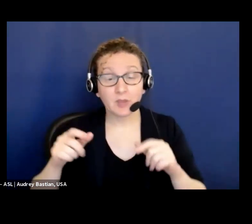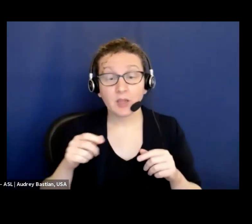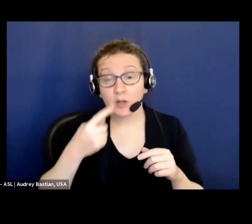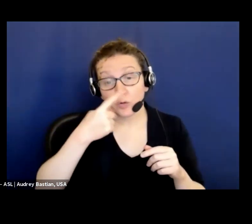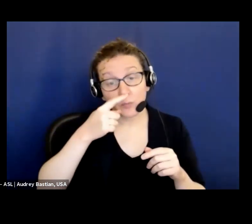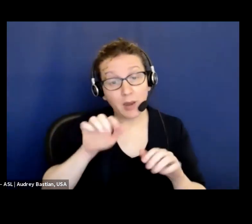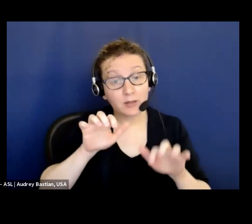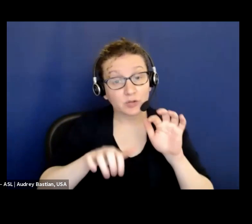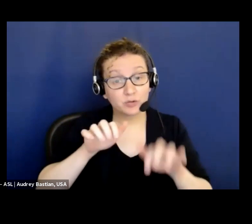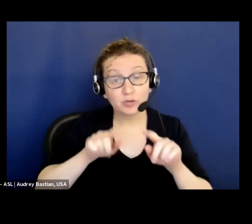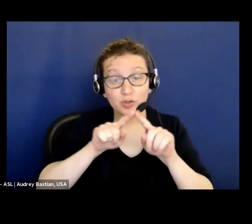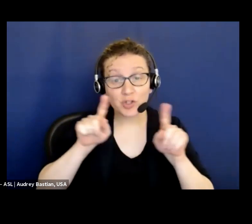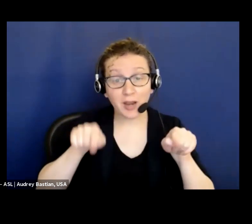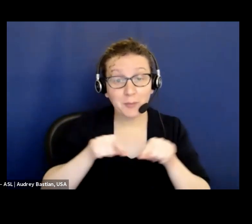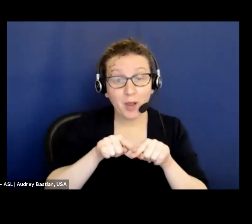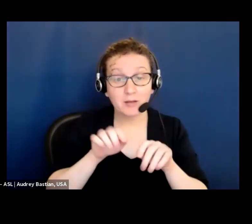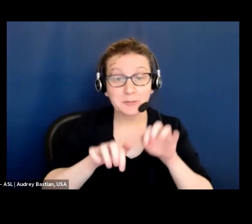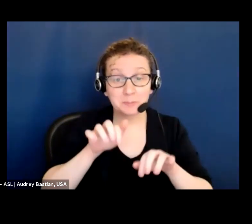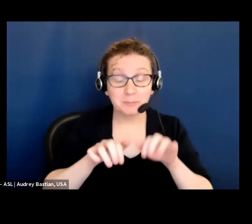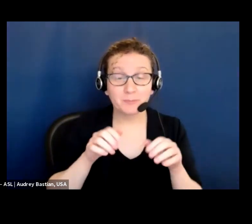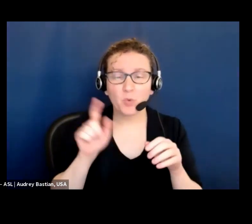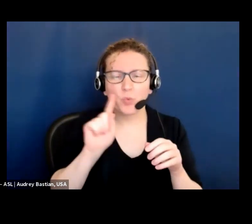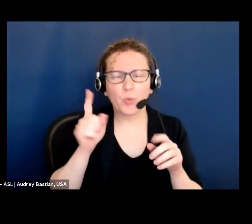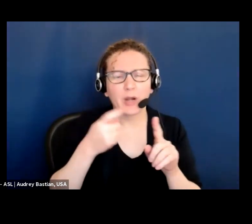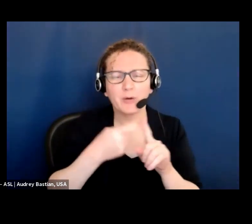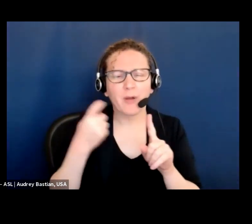I'm sure we have people from a variety of different places. So in the chat box, go ahead and